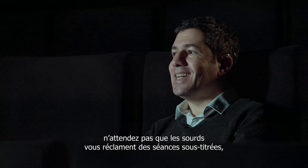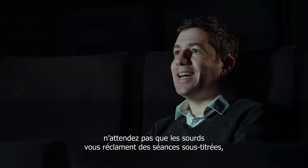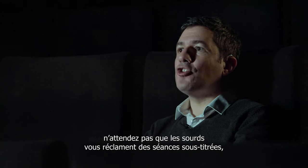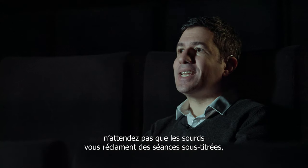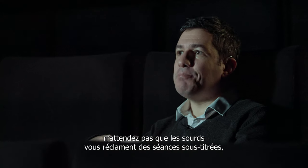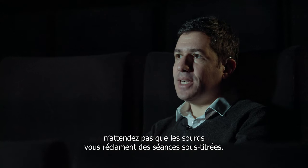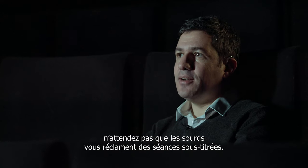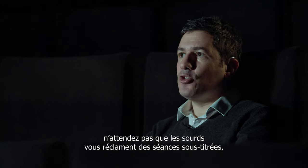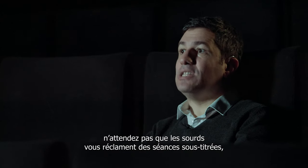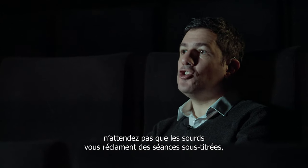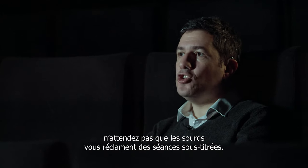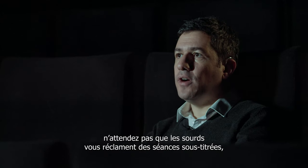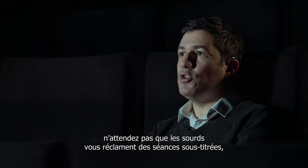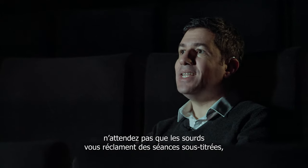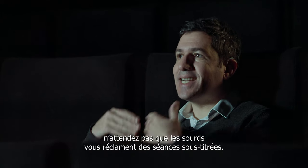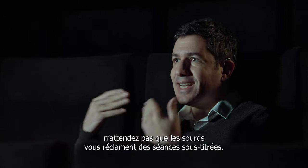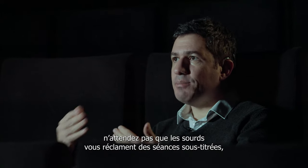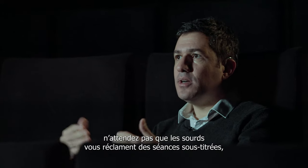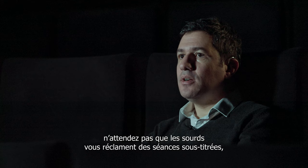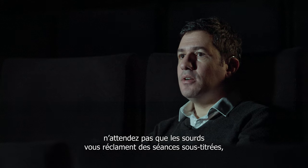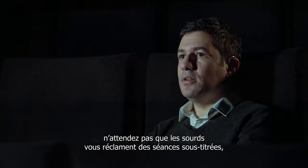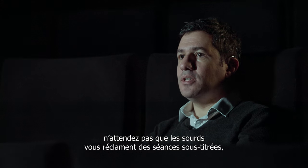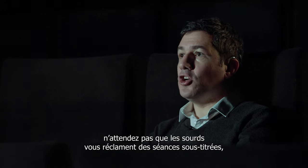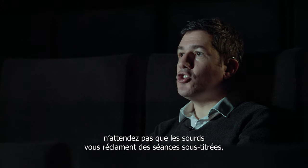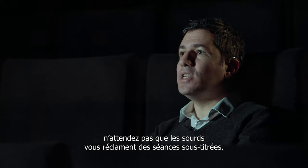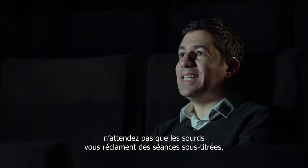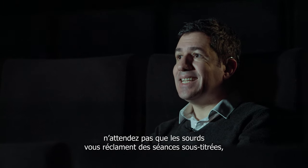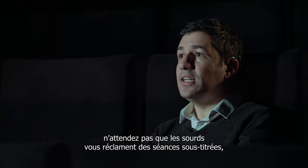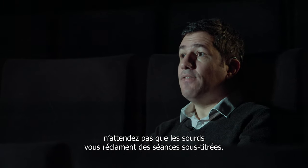don't wait for the deaf to ask you for subtitled sessions,